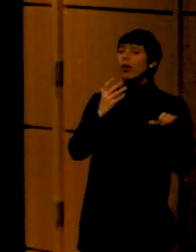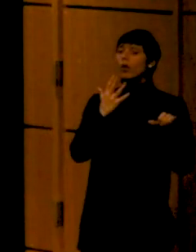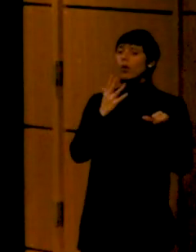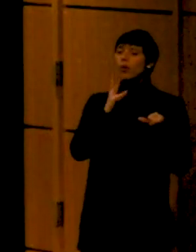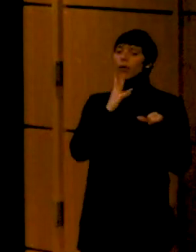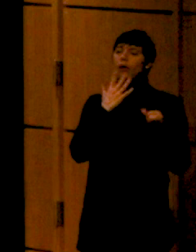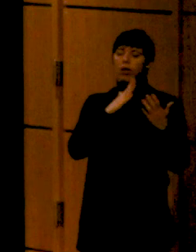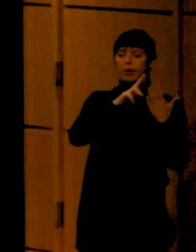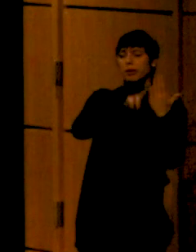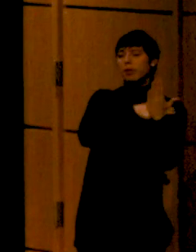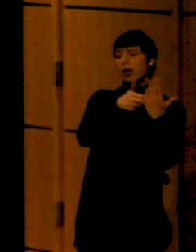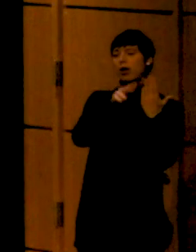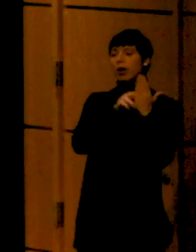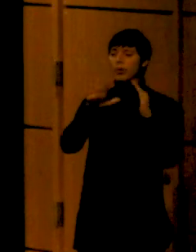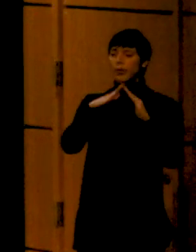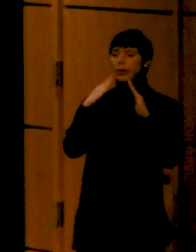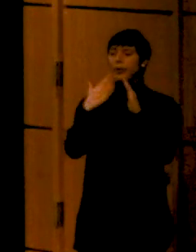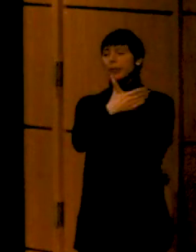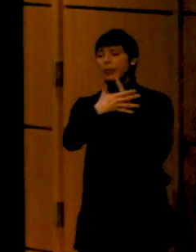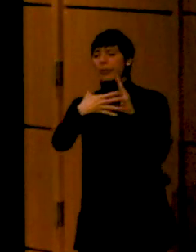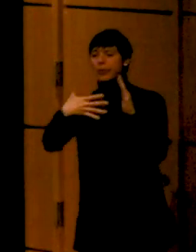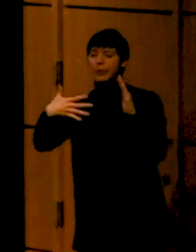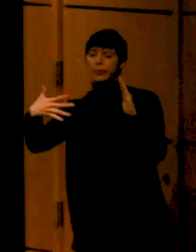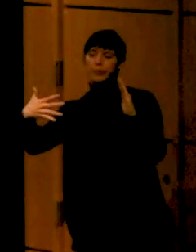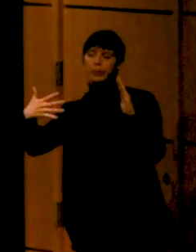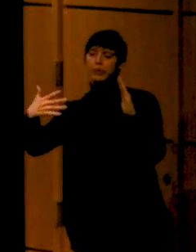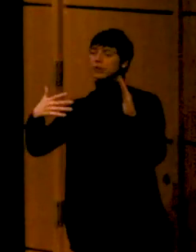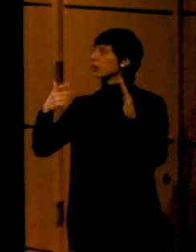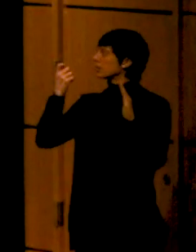And in the foreground, the blowdown of trees.